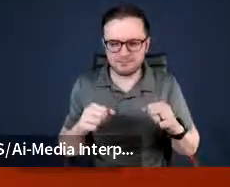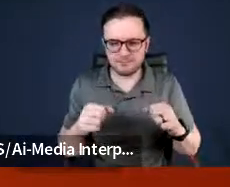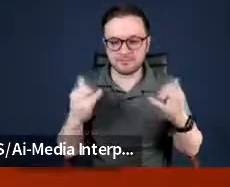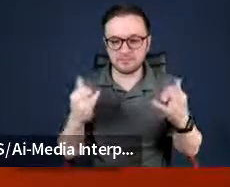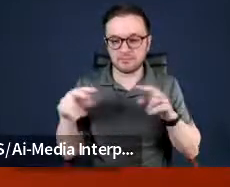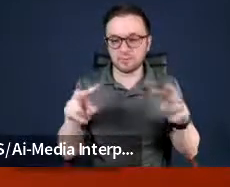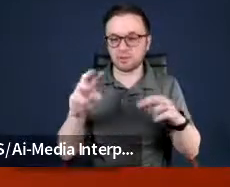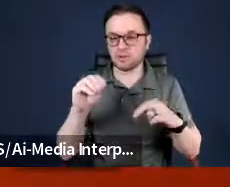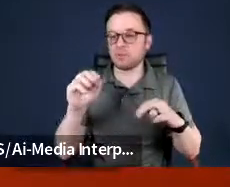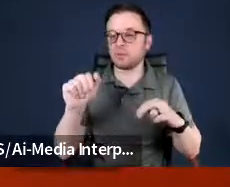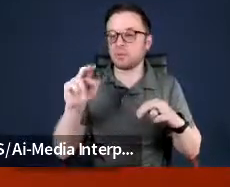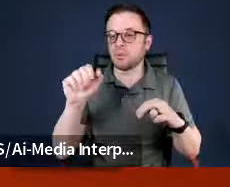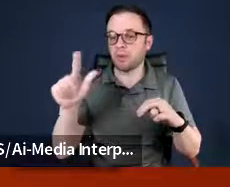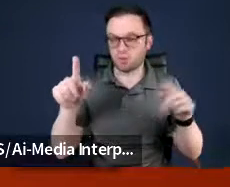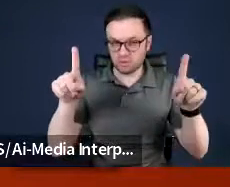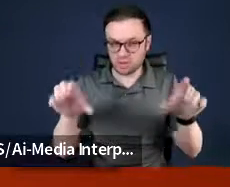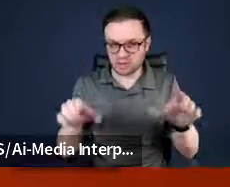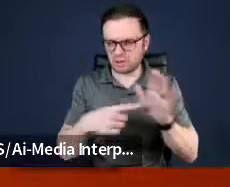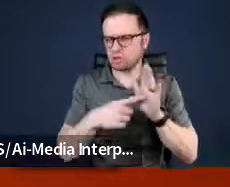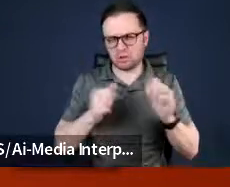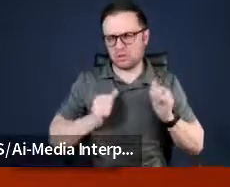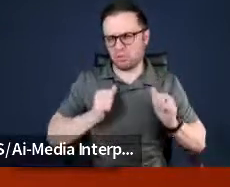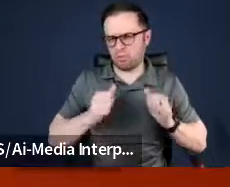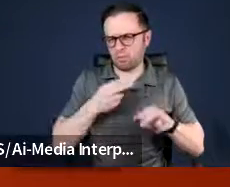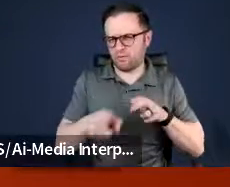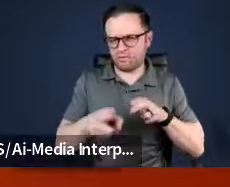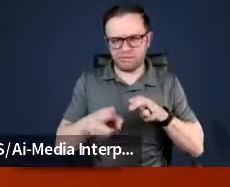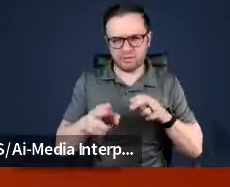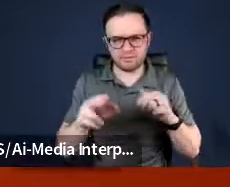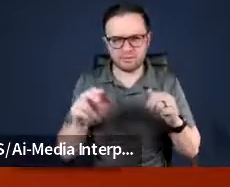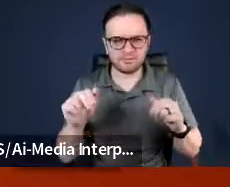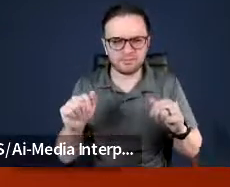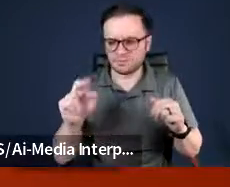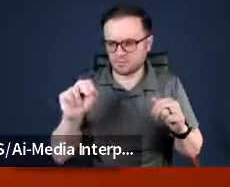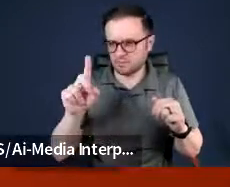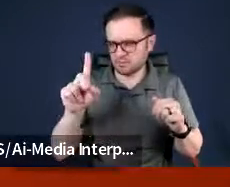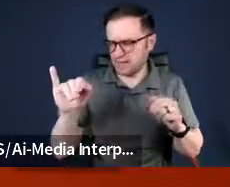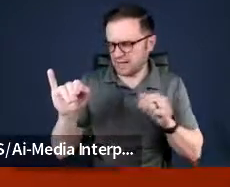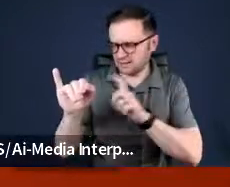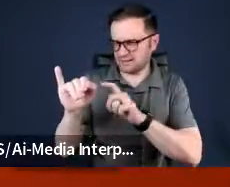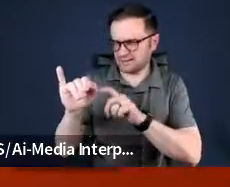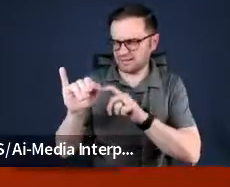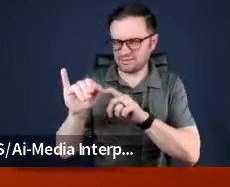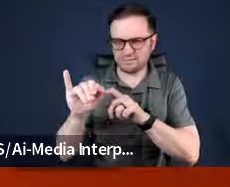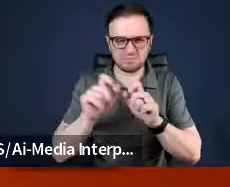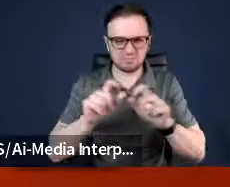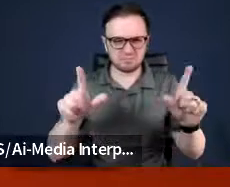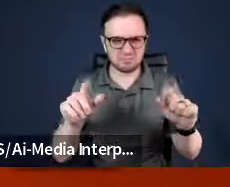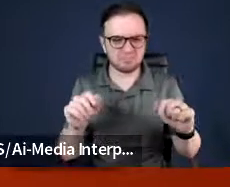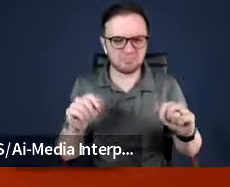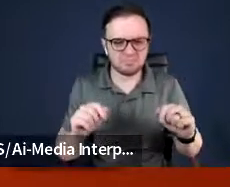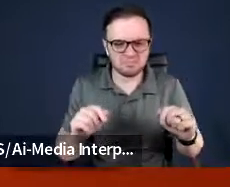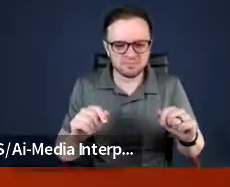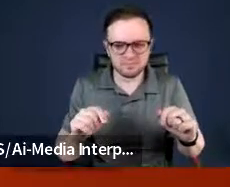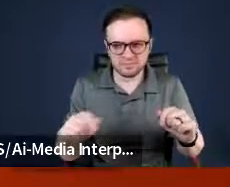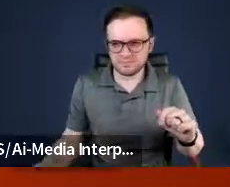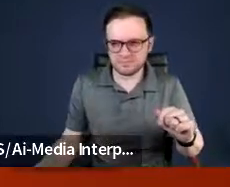We use Inspector daily when we test as well is when we are looking for issues.